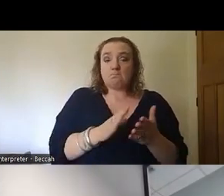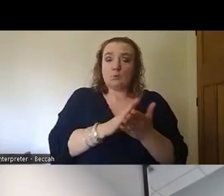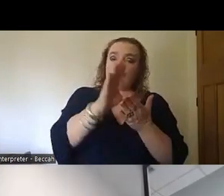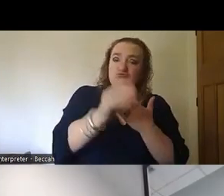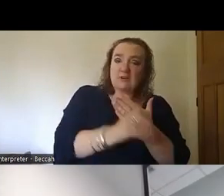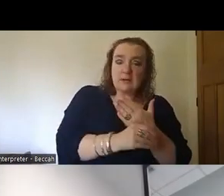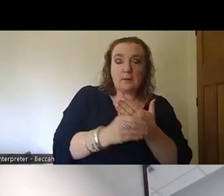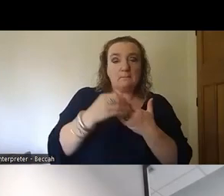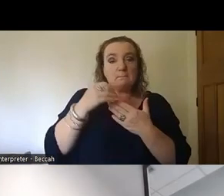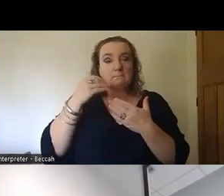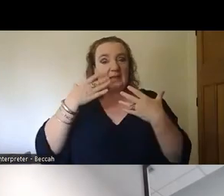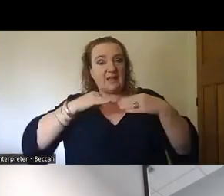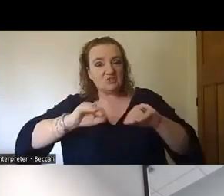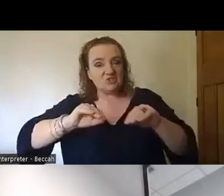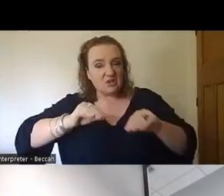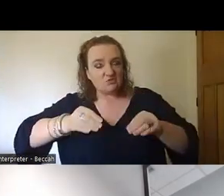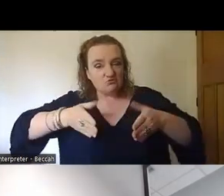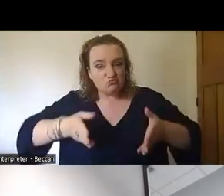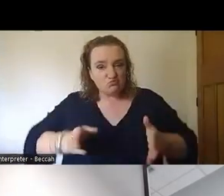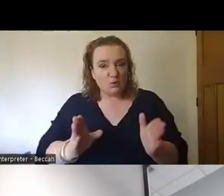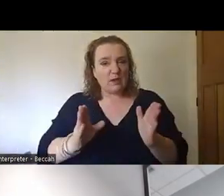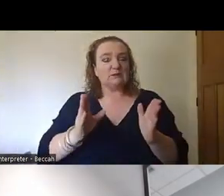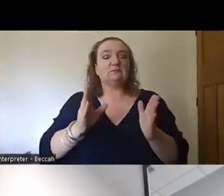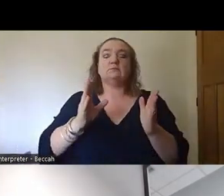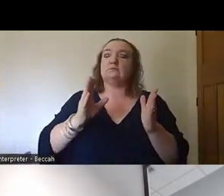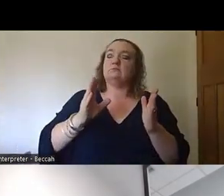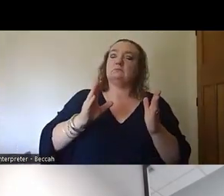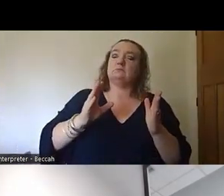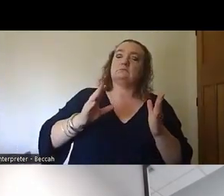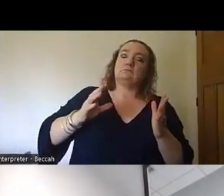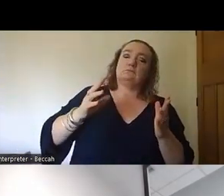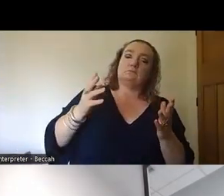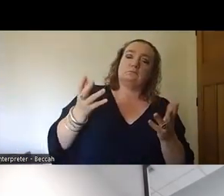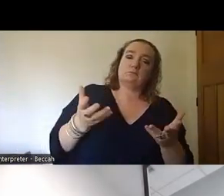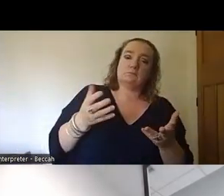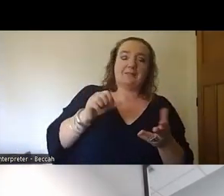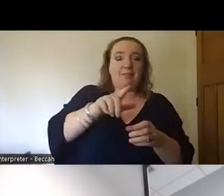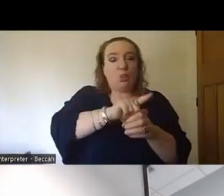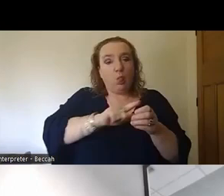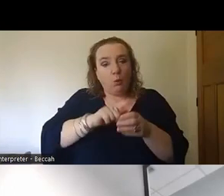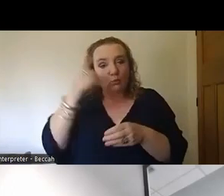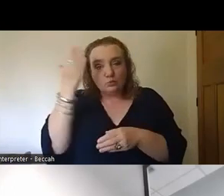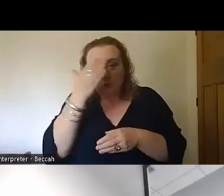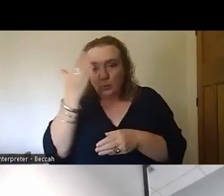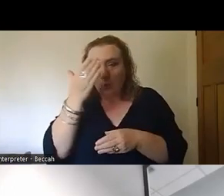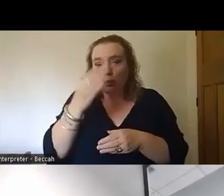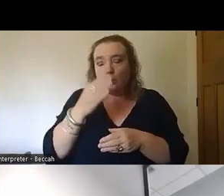and assessment, and how schools design their local or their local school, or their classroom curriculum